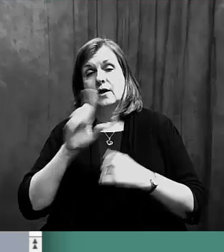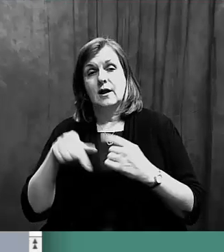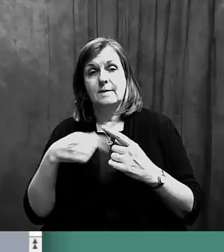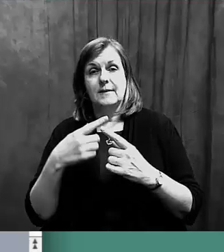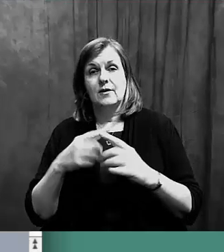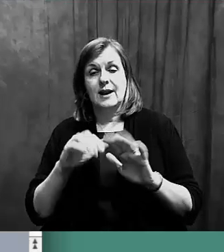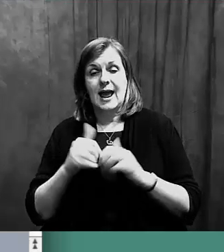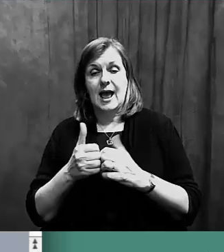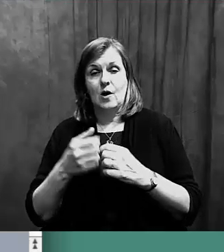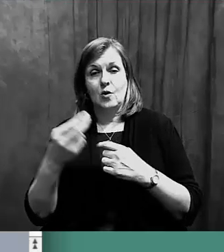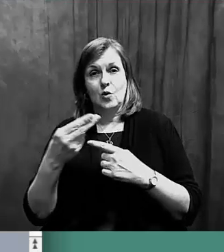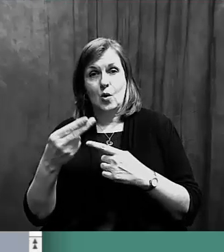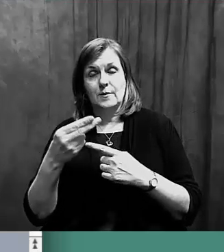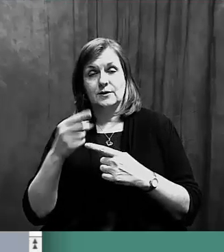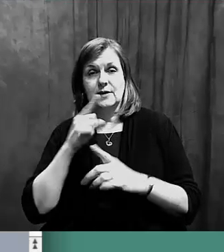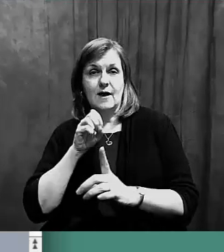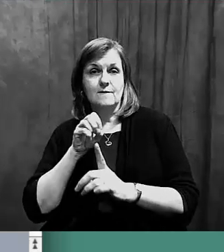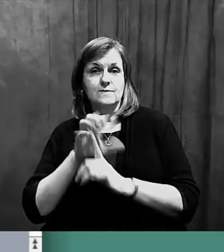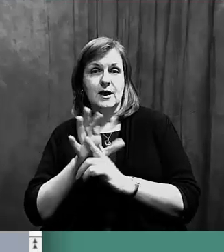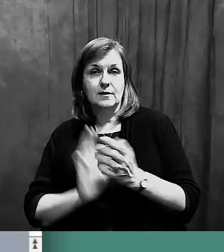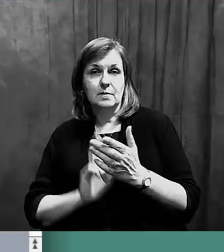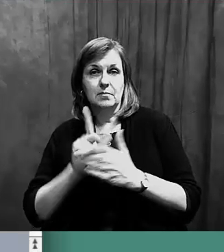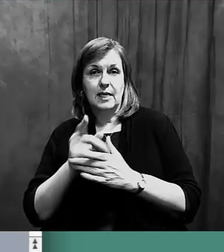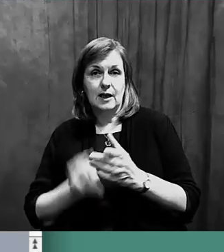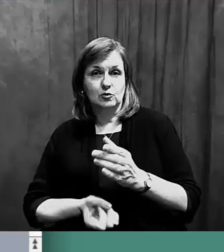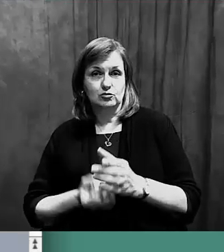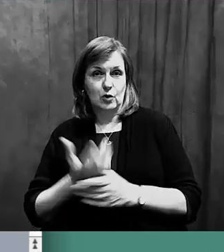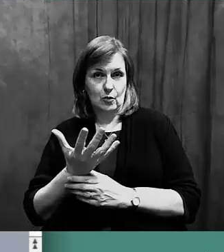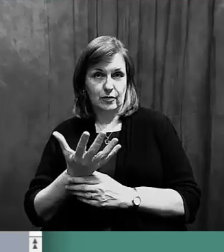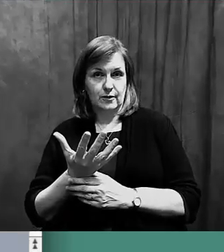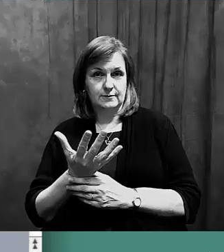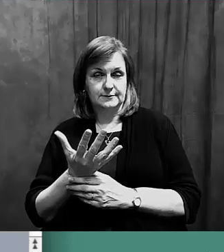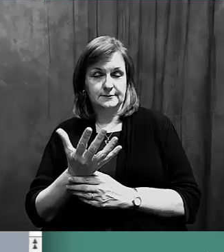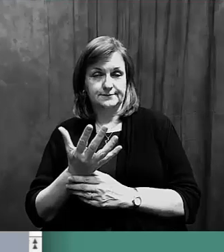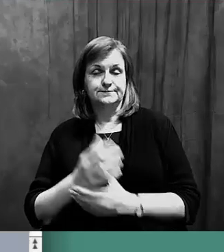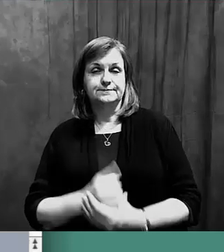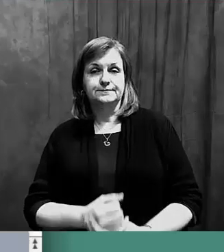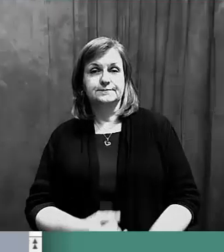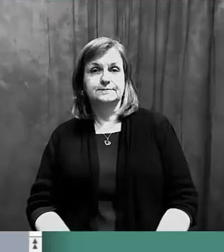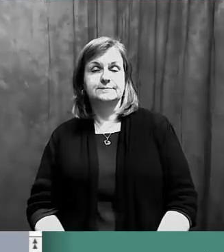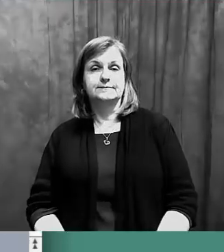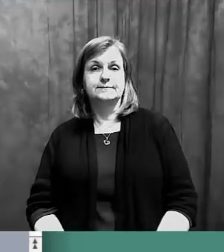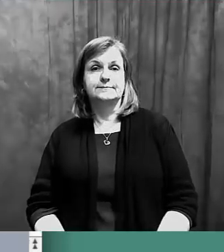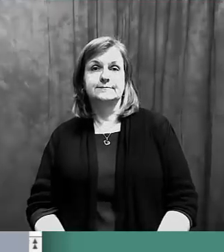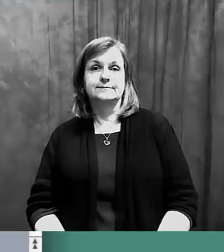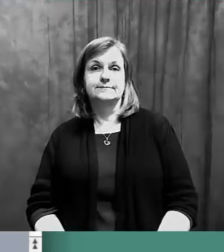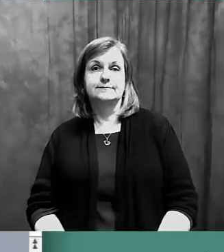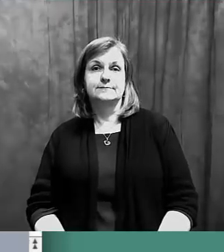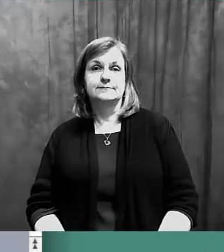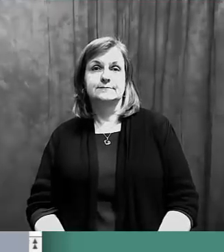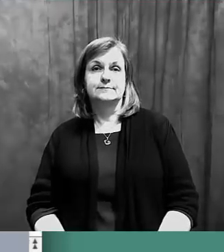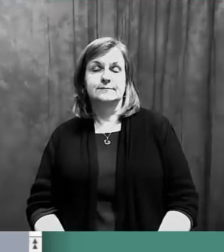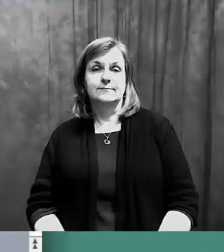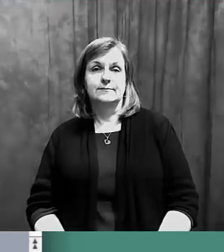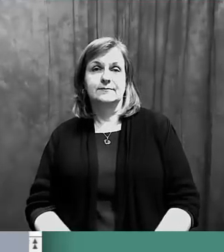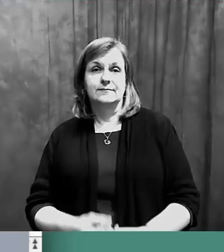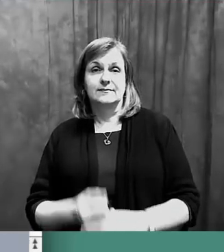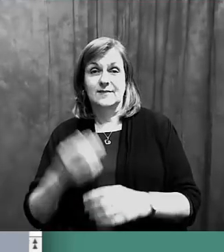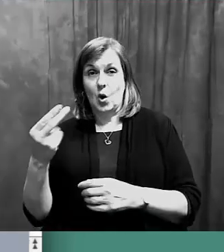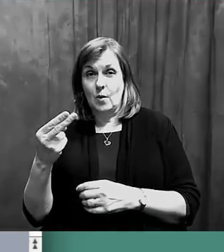But what I wanna focus on today is how those hormones actually affect plant growth in particular